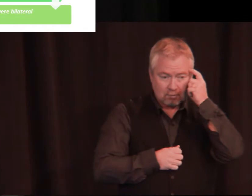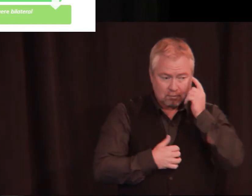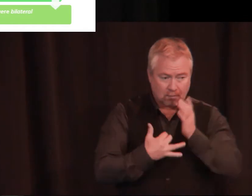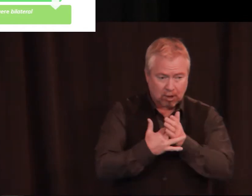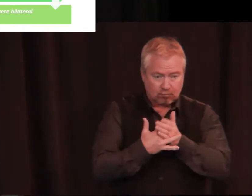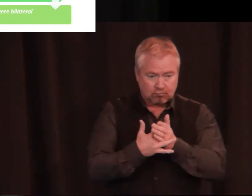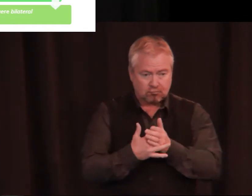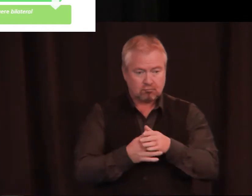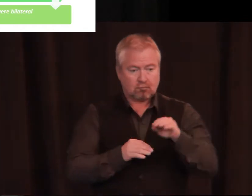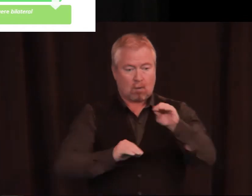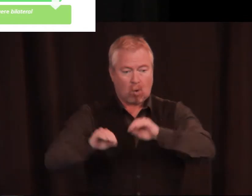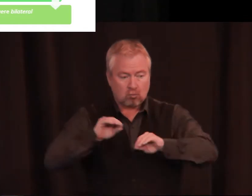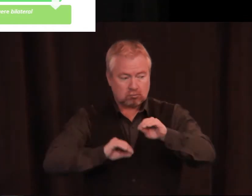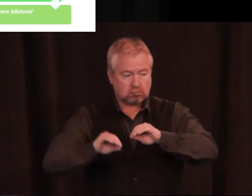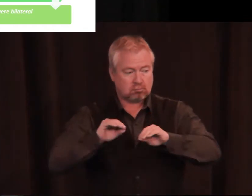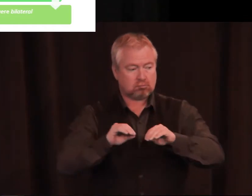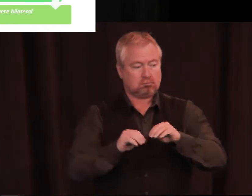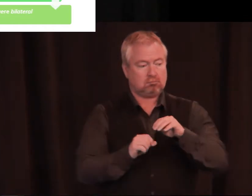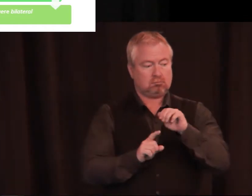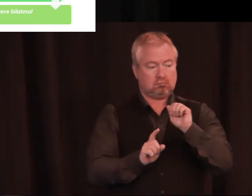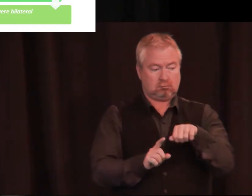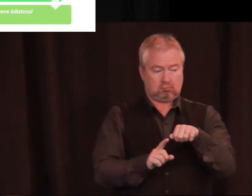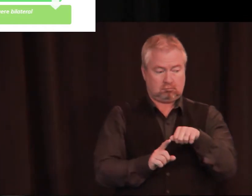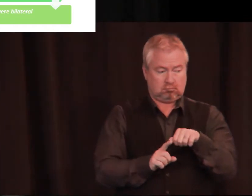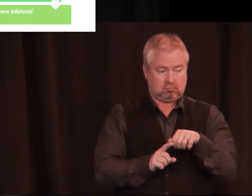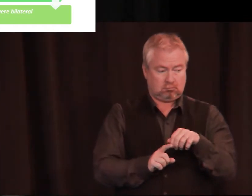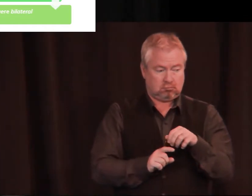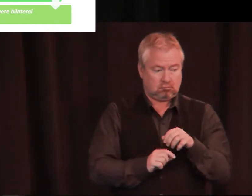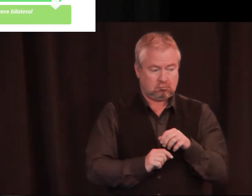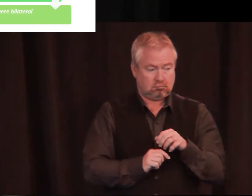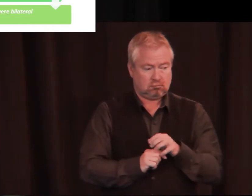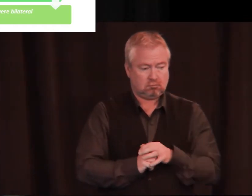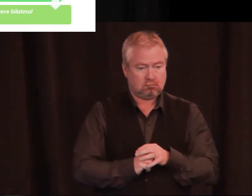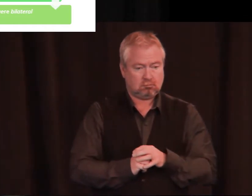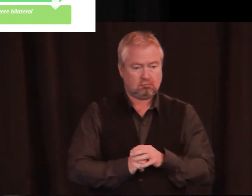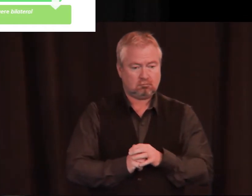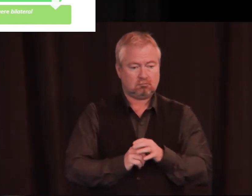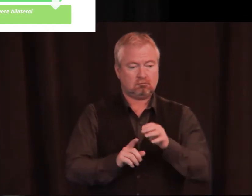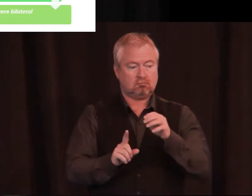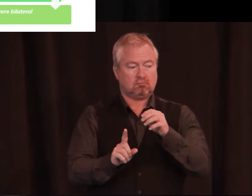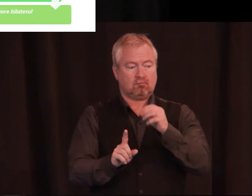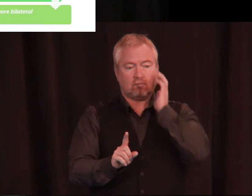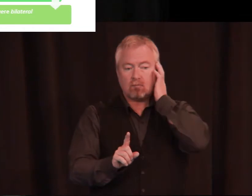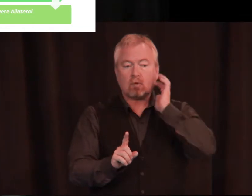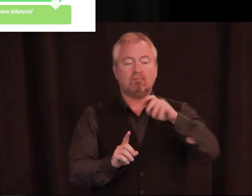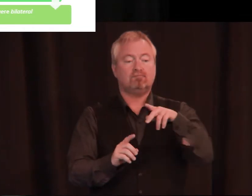visual impairments that couldn't be corrected to within normal limits.